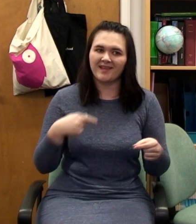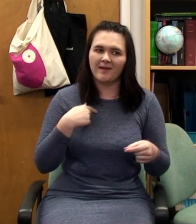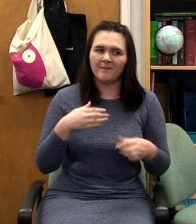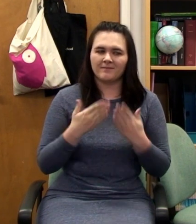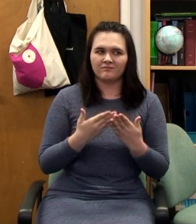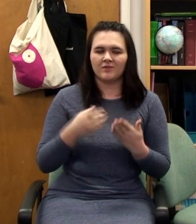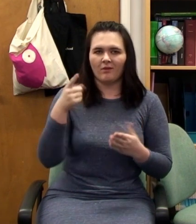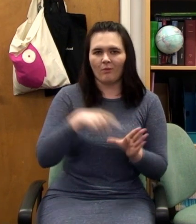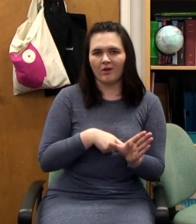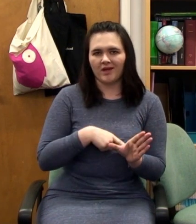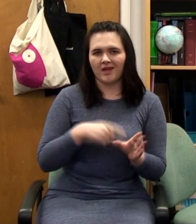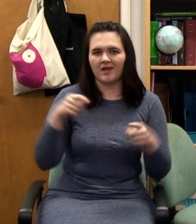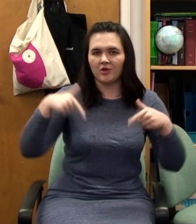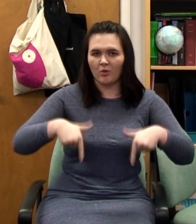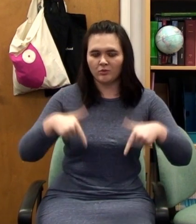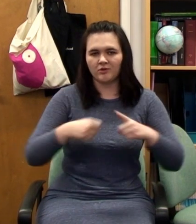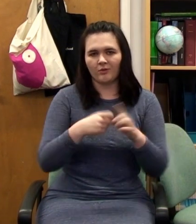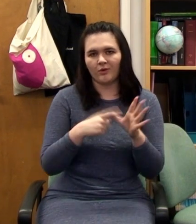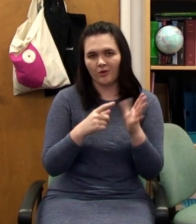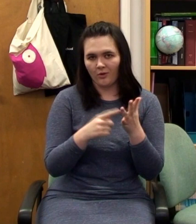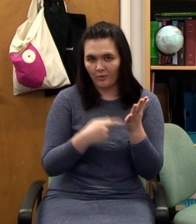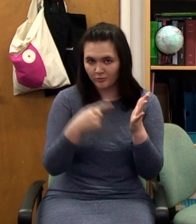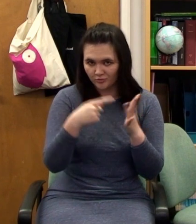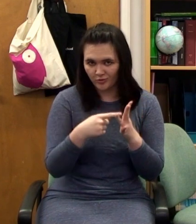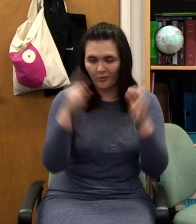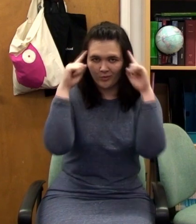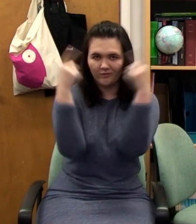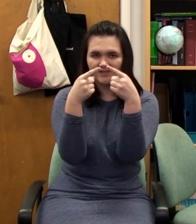I studied 1 year in Kyoto University.